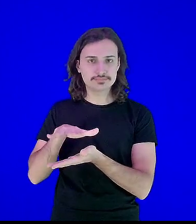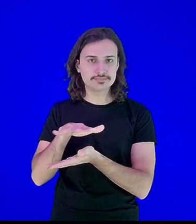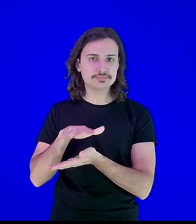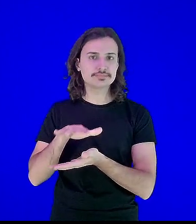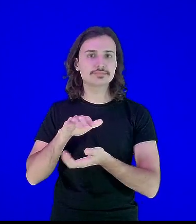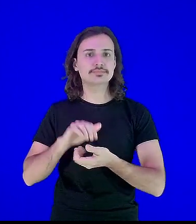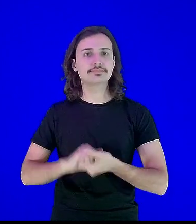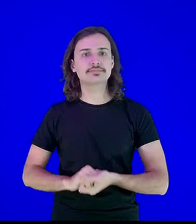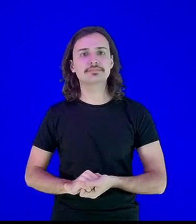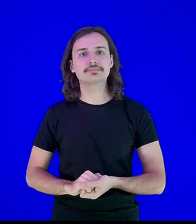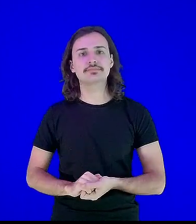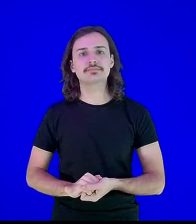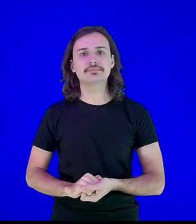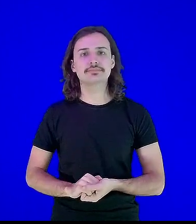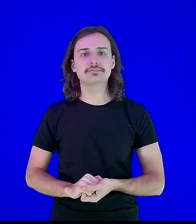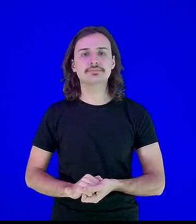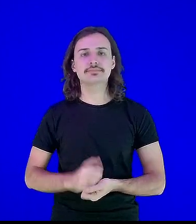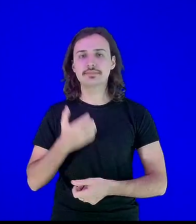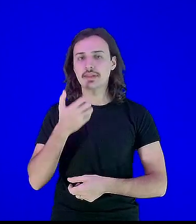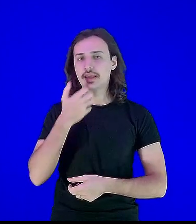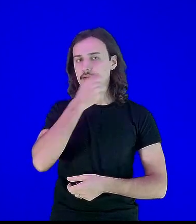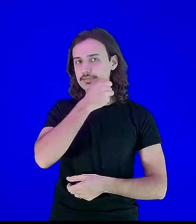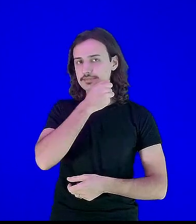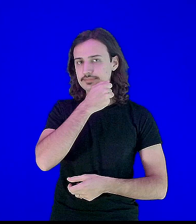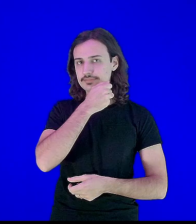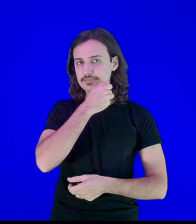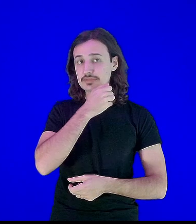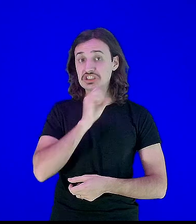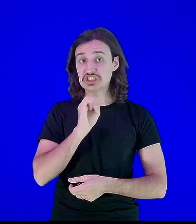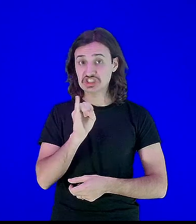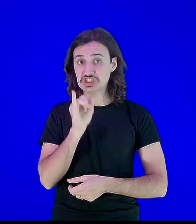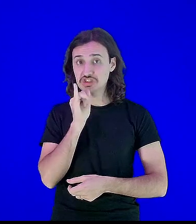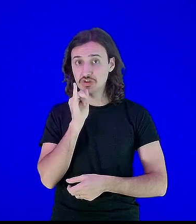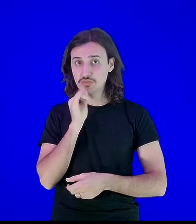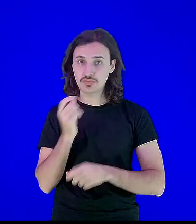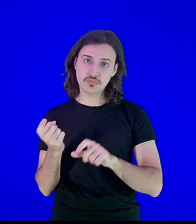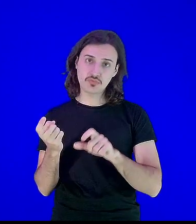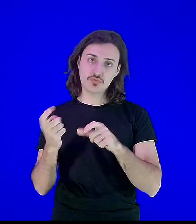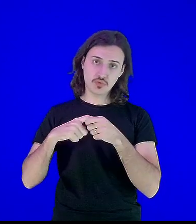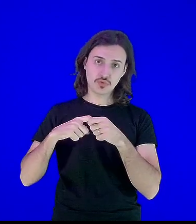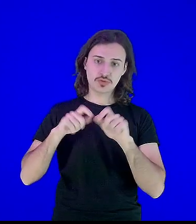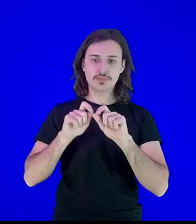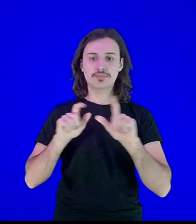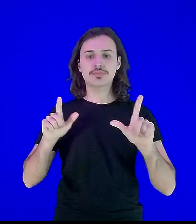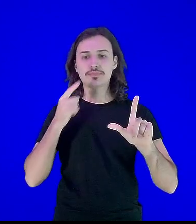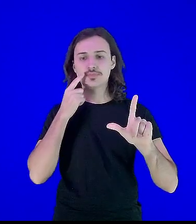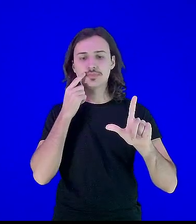hit "enter" saving if I go back, I'm going to see it here